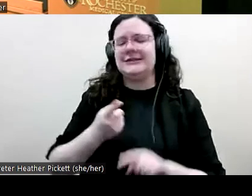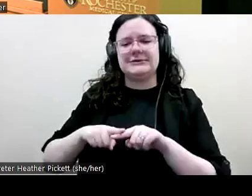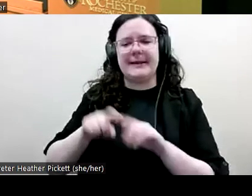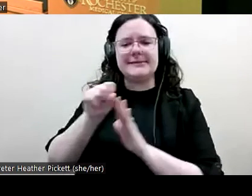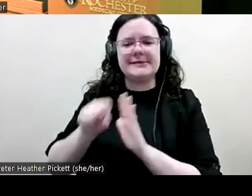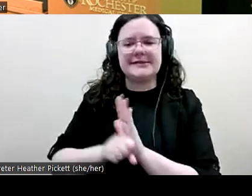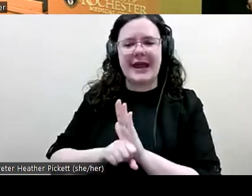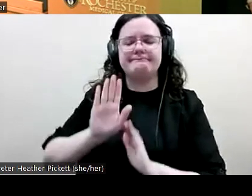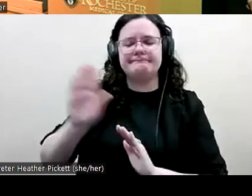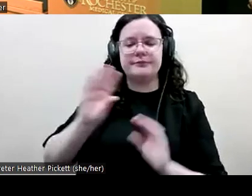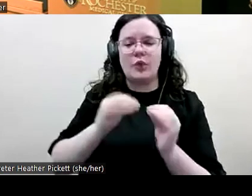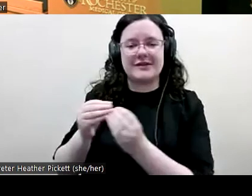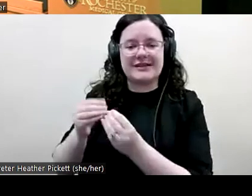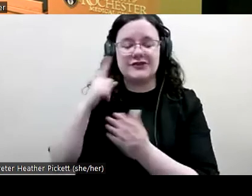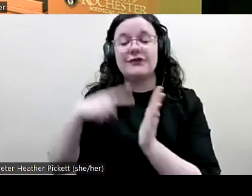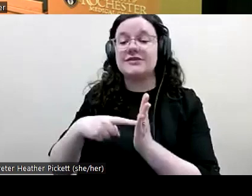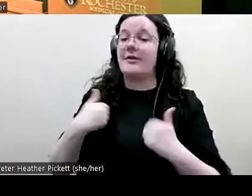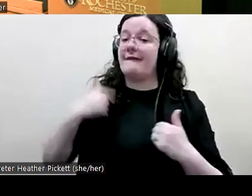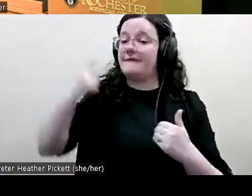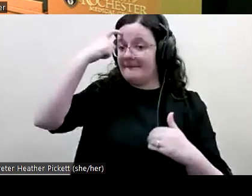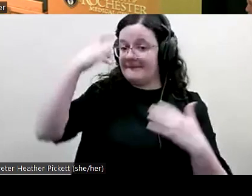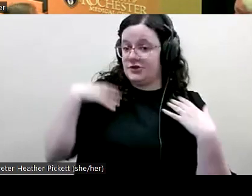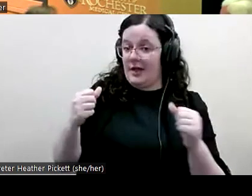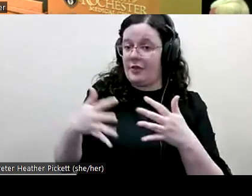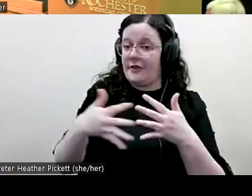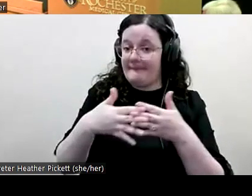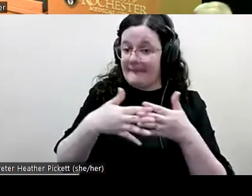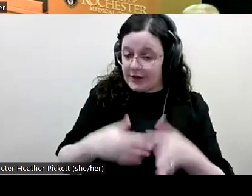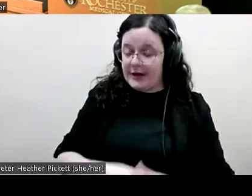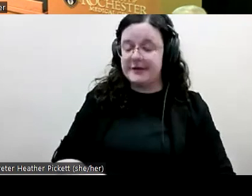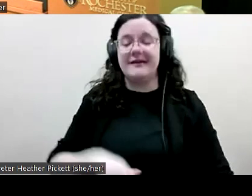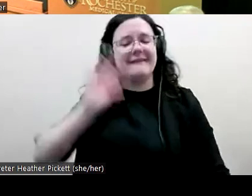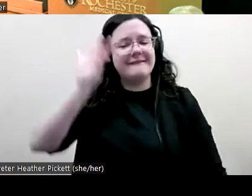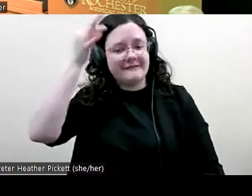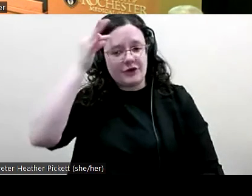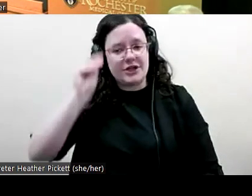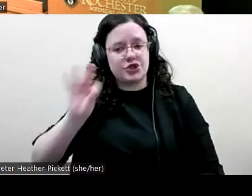you know Mental Health America there is the um Federation of families you know and then there's